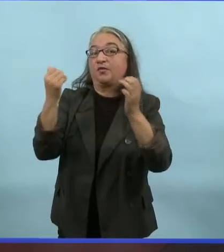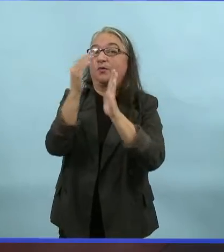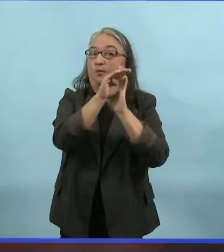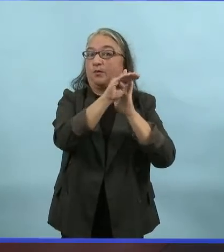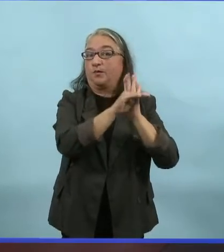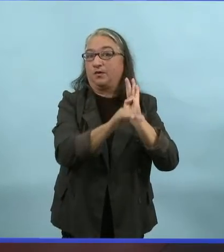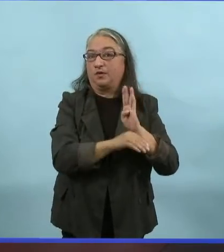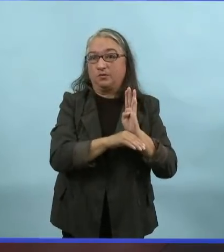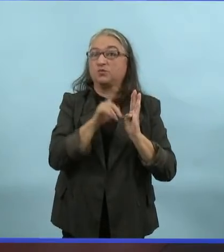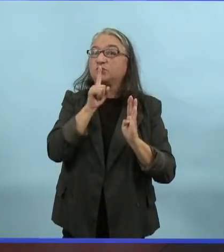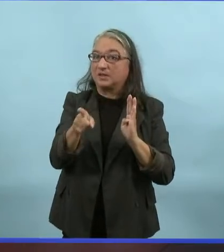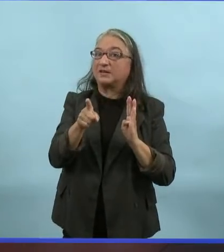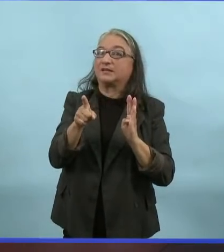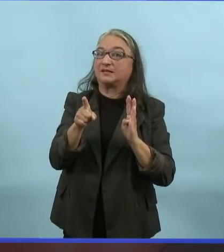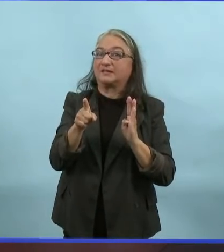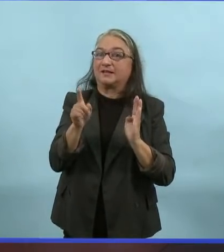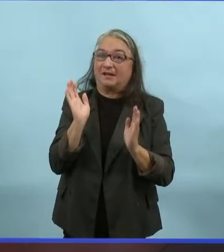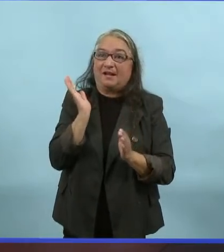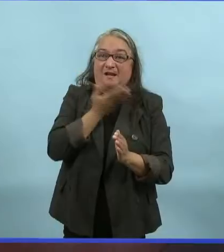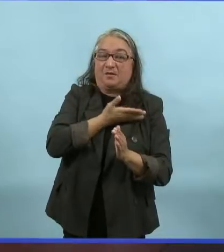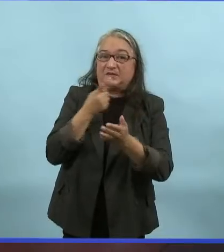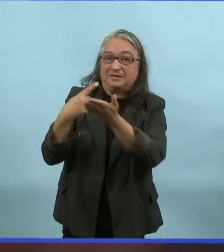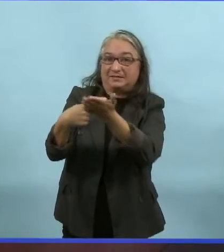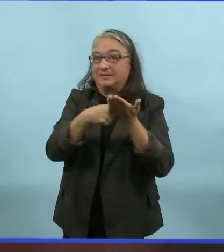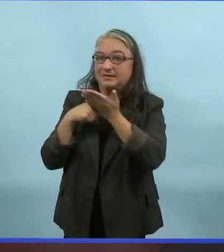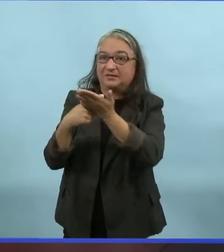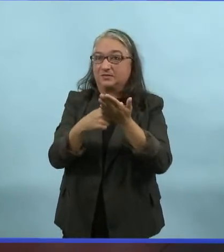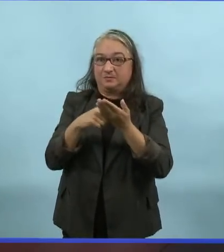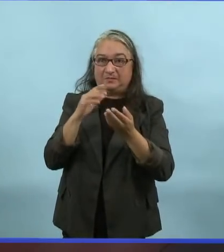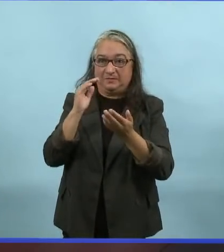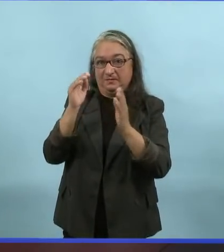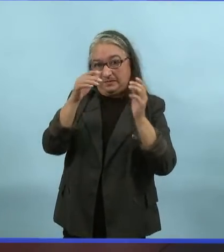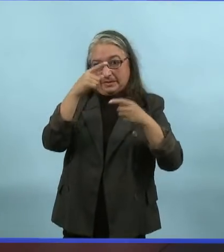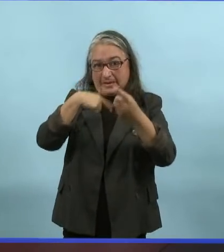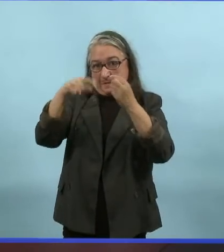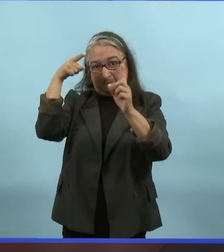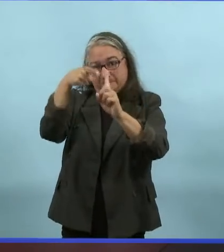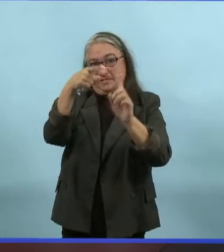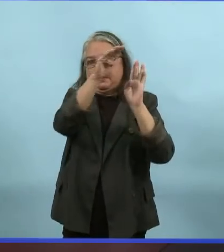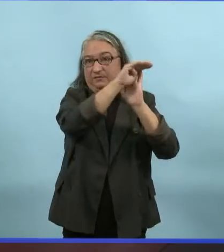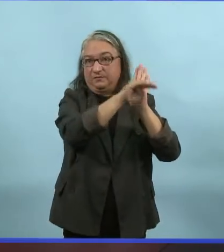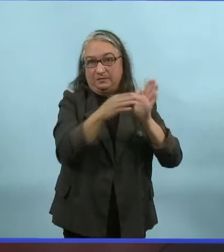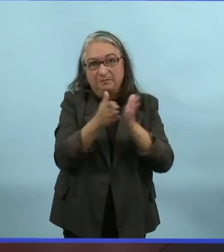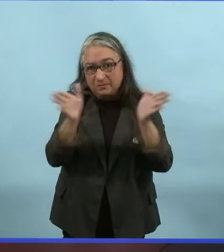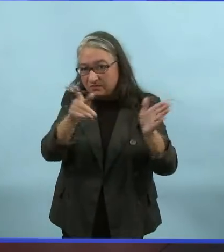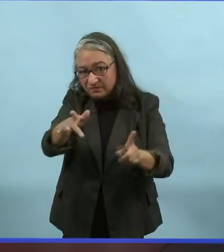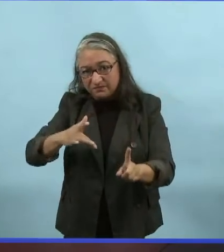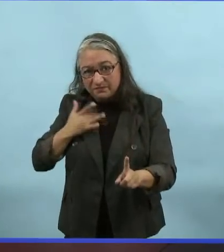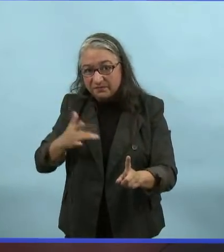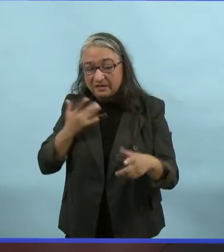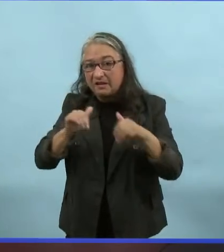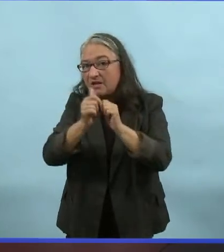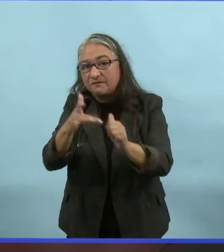it in in the public you know i don't think i can you know really comment specifically on that you